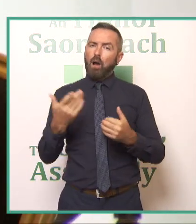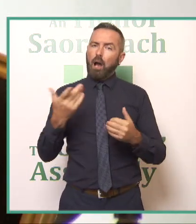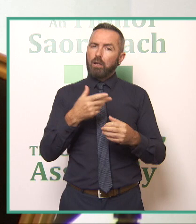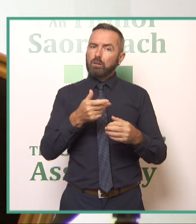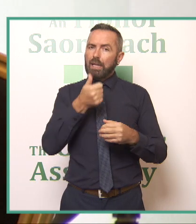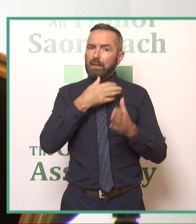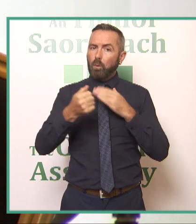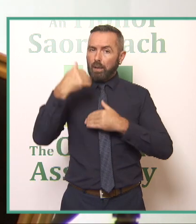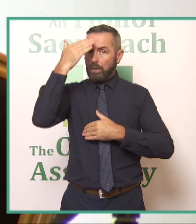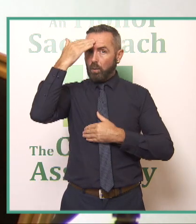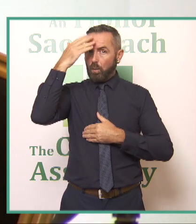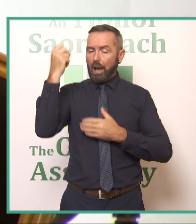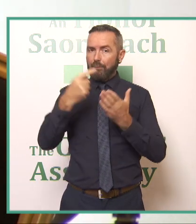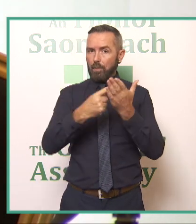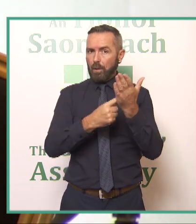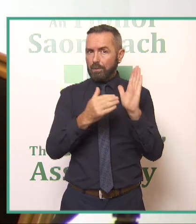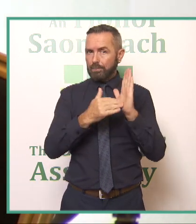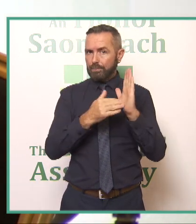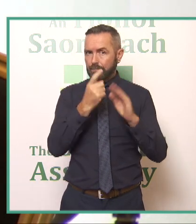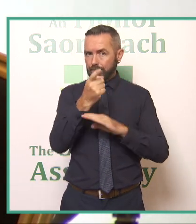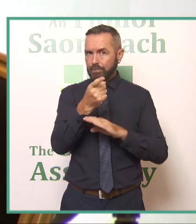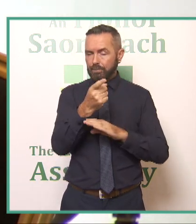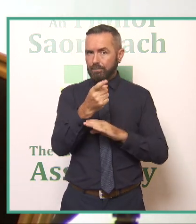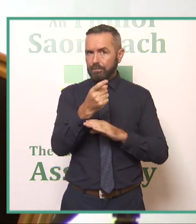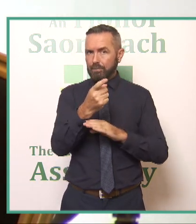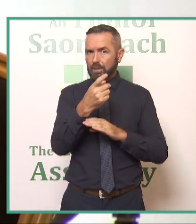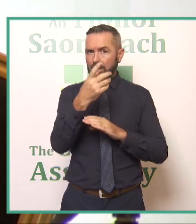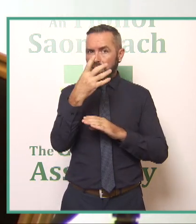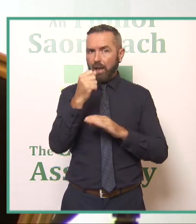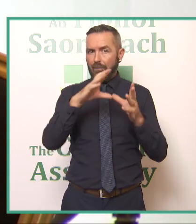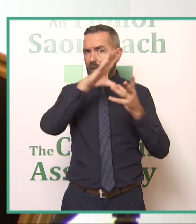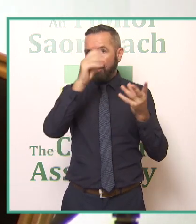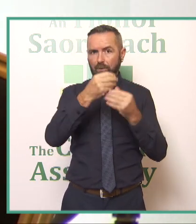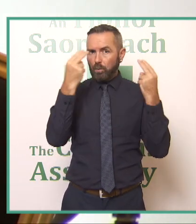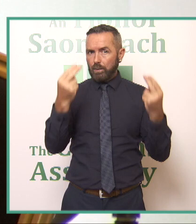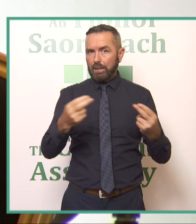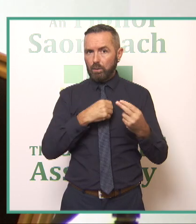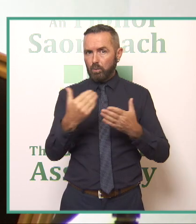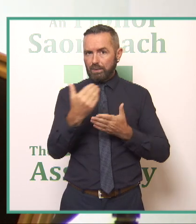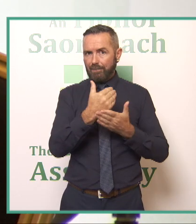council we have we have the policies we have the everything we need to save the Woodland